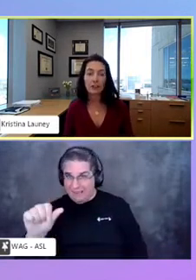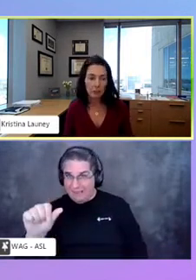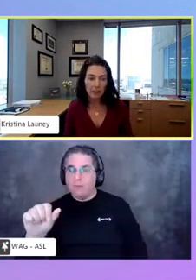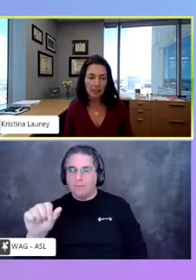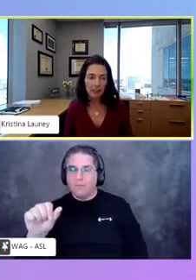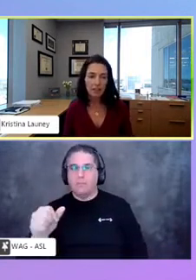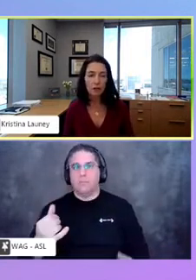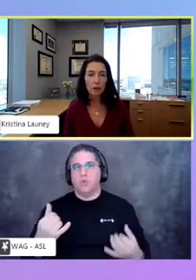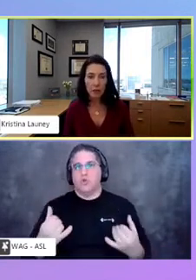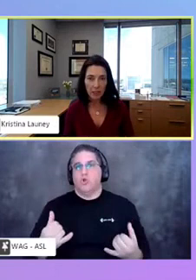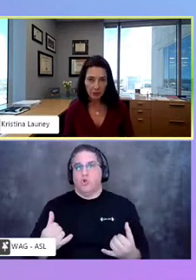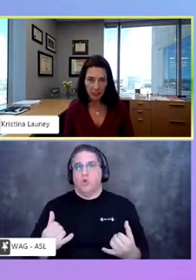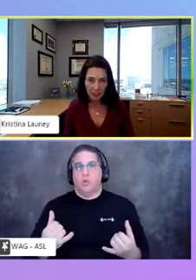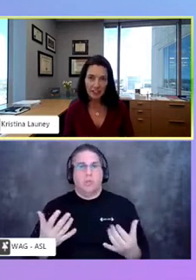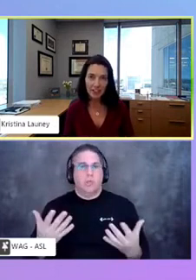pursues an action for violation of title three of